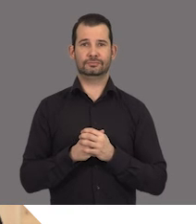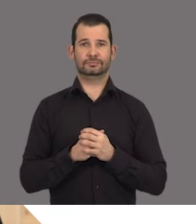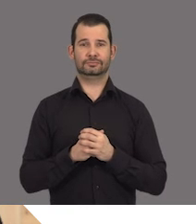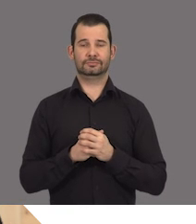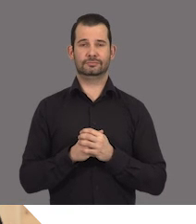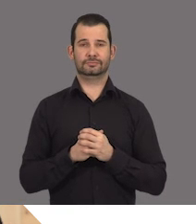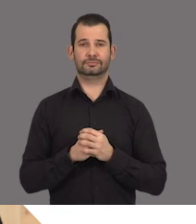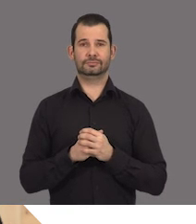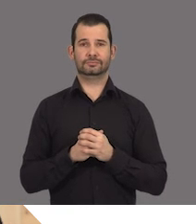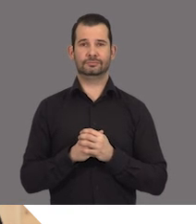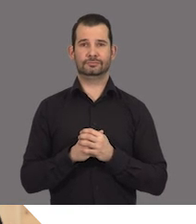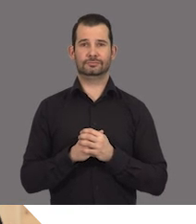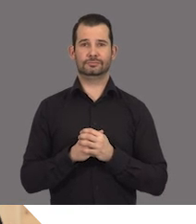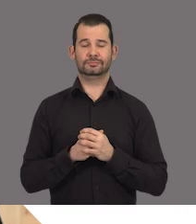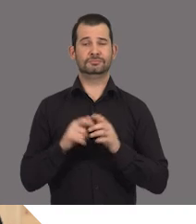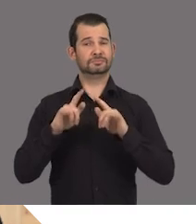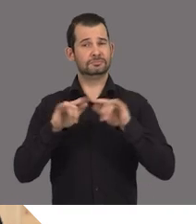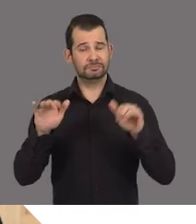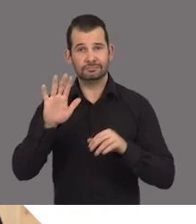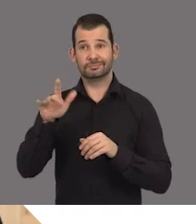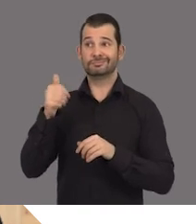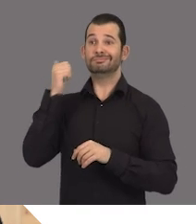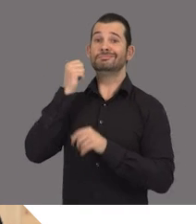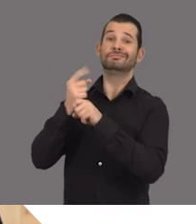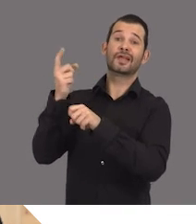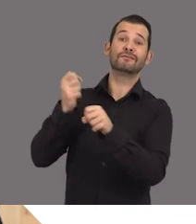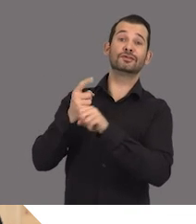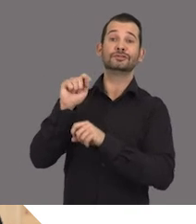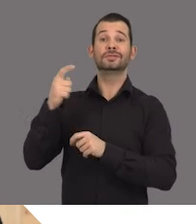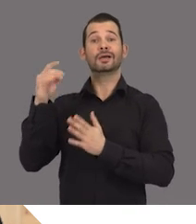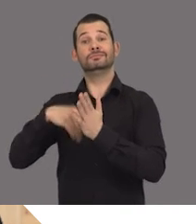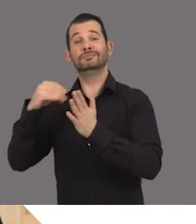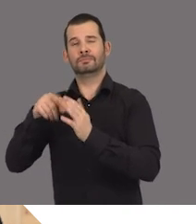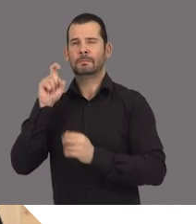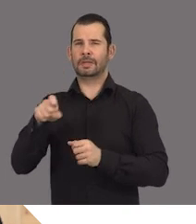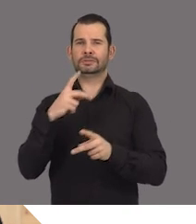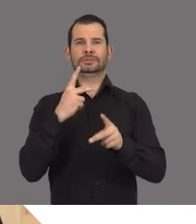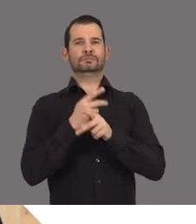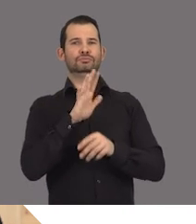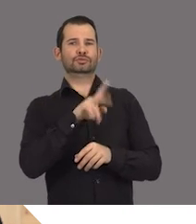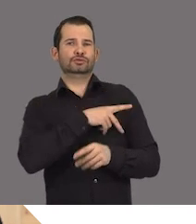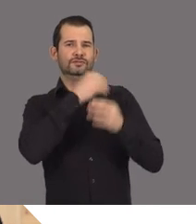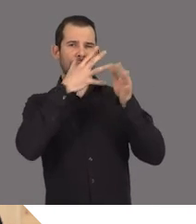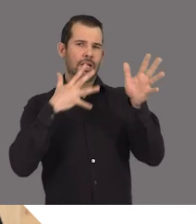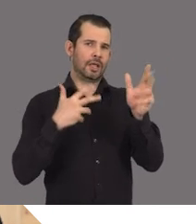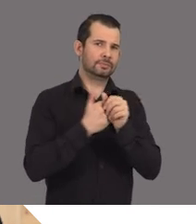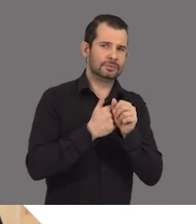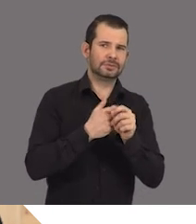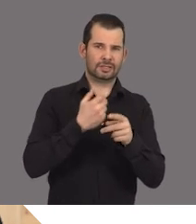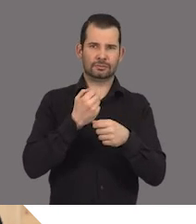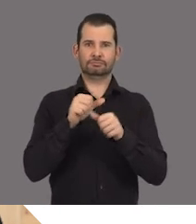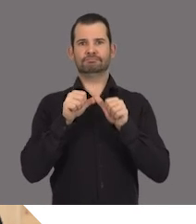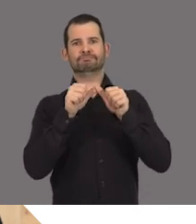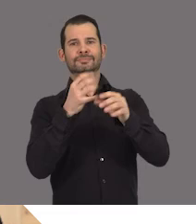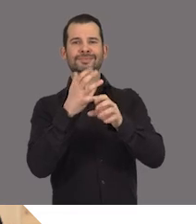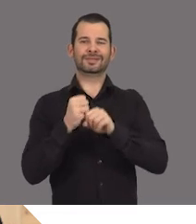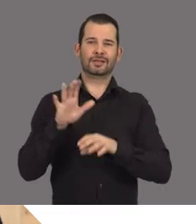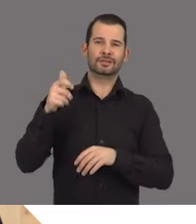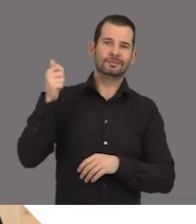Along with doing your taxes every year, you must keep your personal information up to date to keep getting benefits and credits.